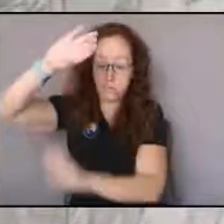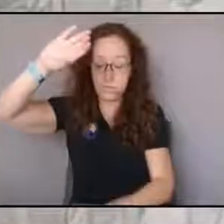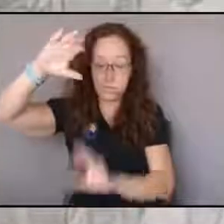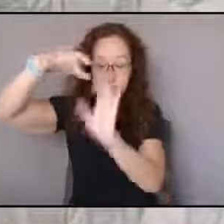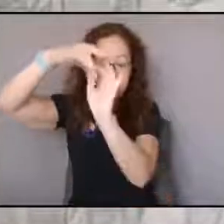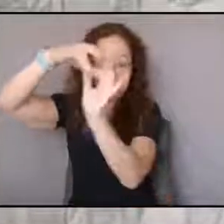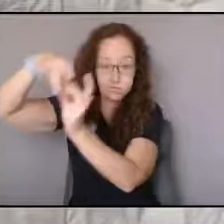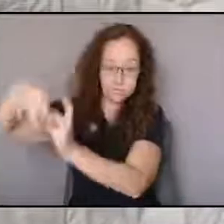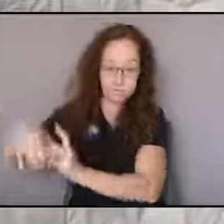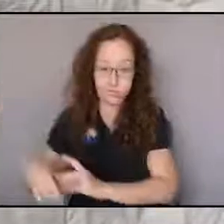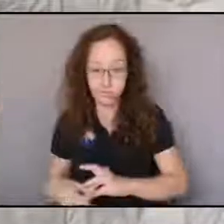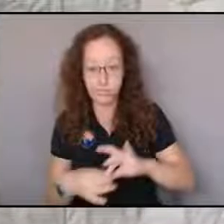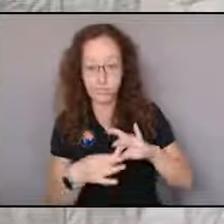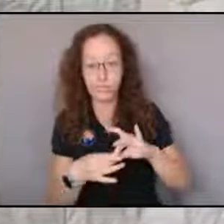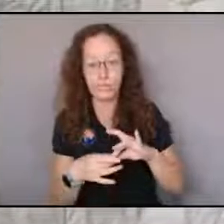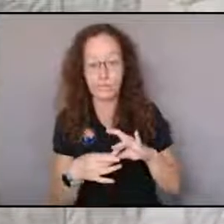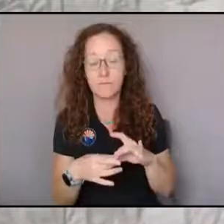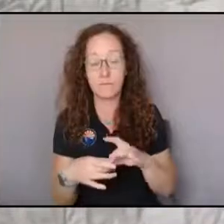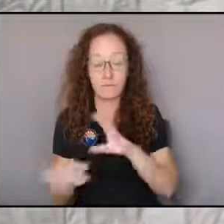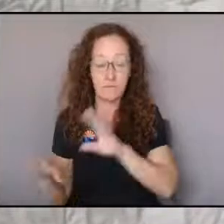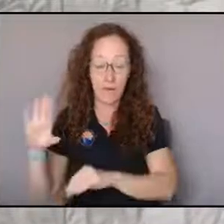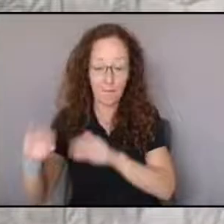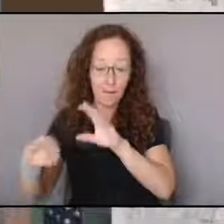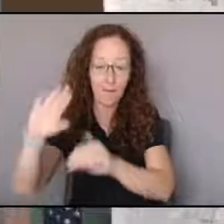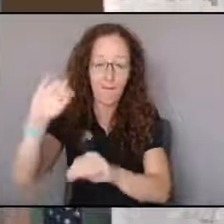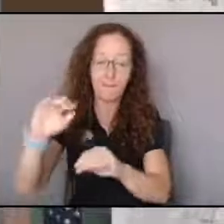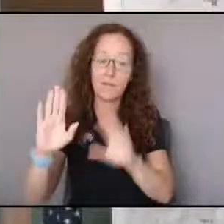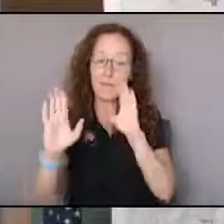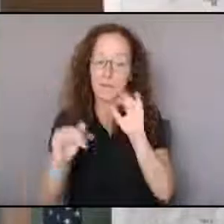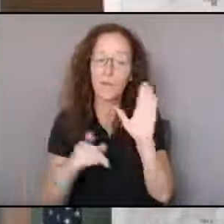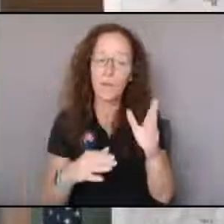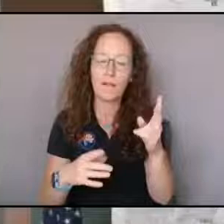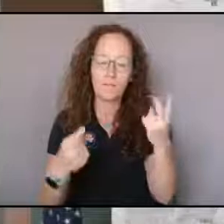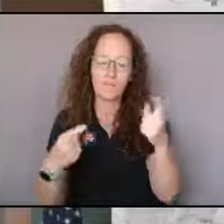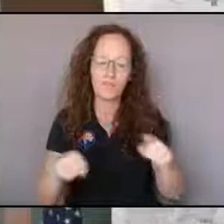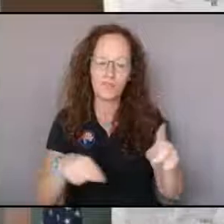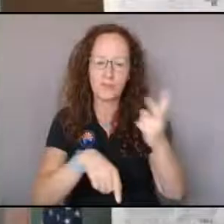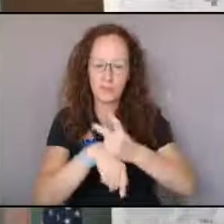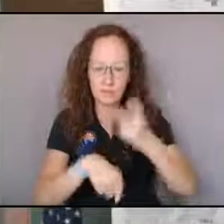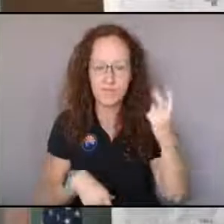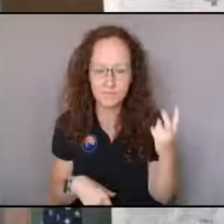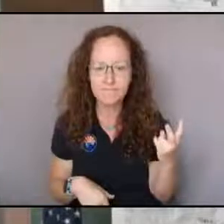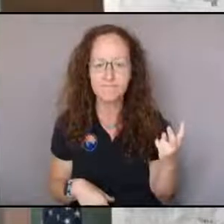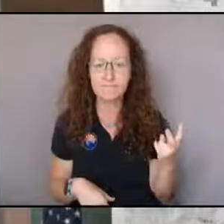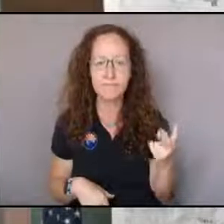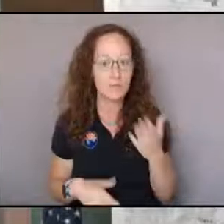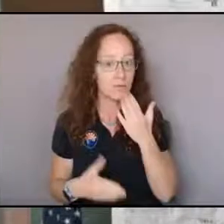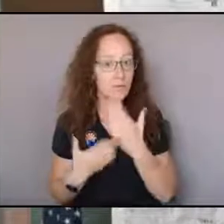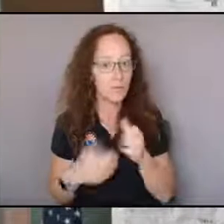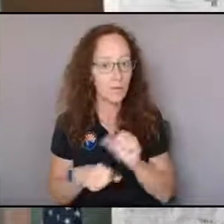WE ARE LOOKING TO HAVE THIS ALL TIED OUT TO THE SOUTHWEST CORNER AND BACK UP TO SKYLINE AND MOPPED UP IN THE NEXT TWO DAYS. THAT IS REALLY GOOD WORK OUT